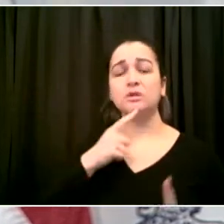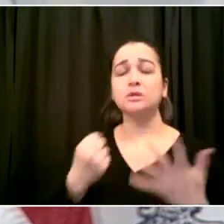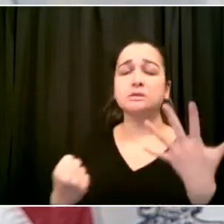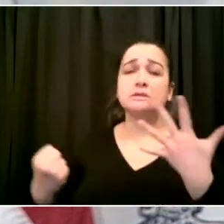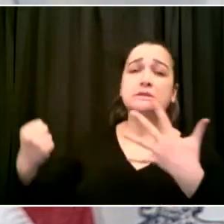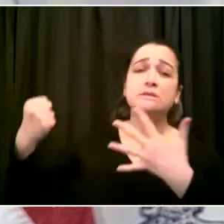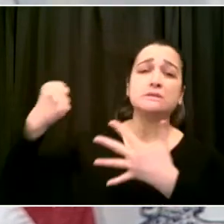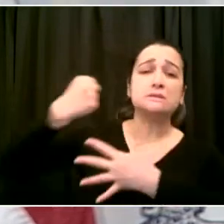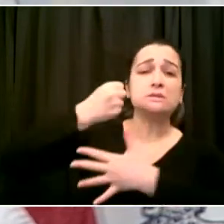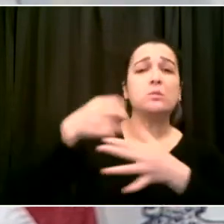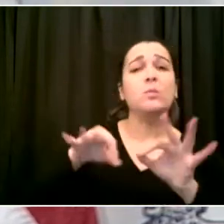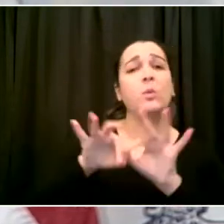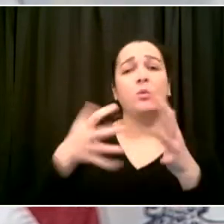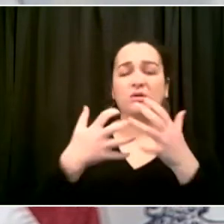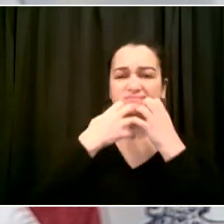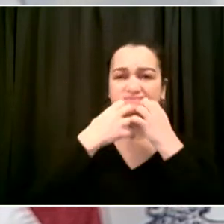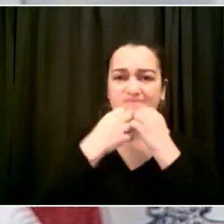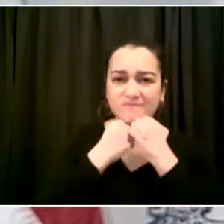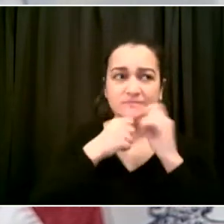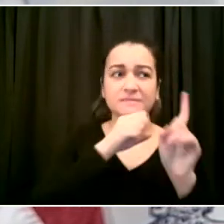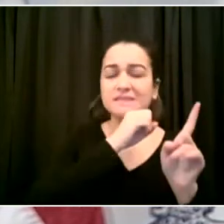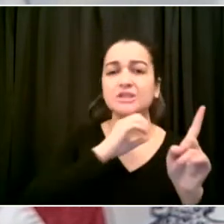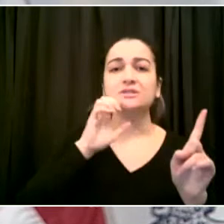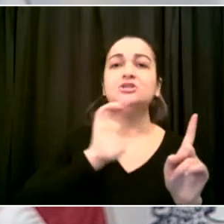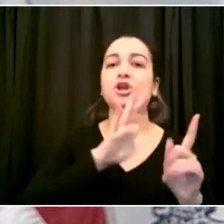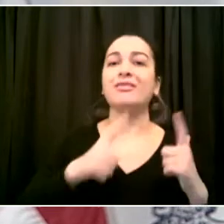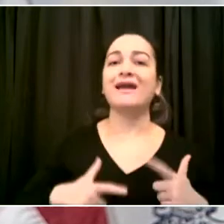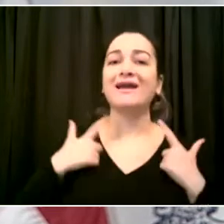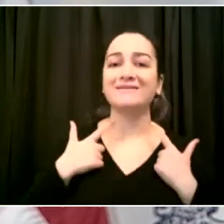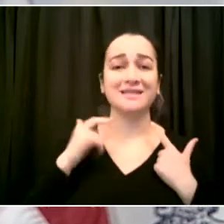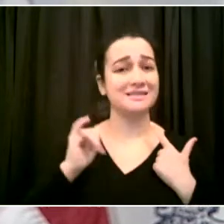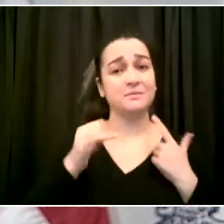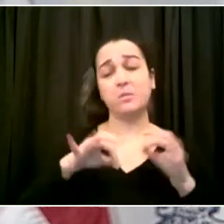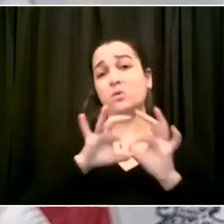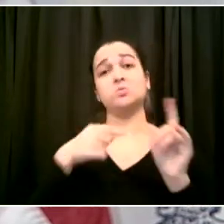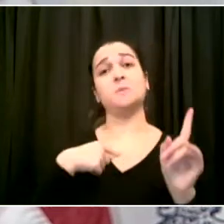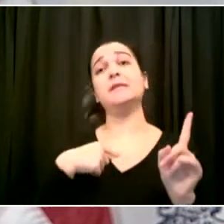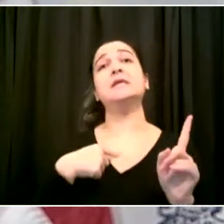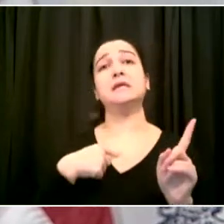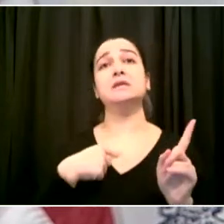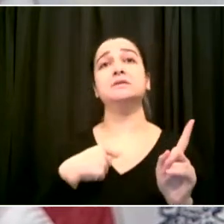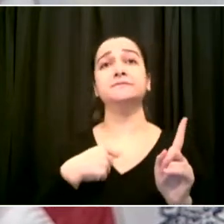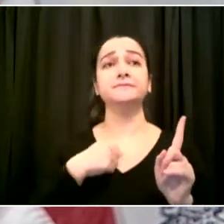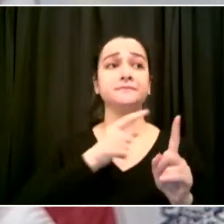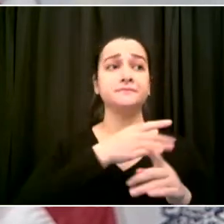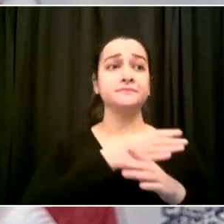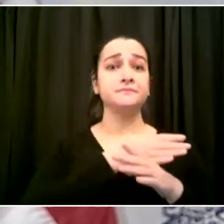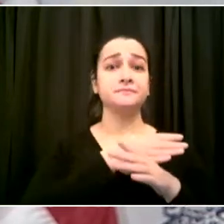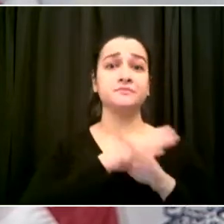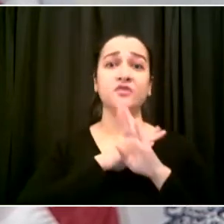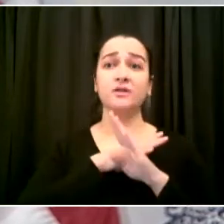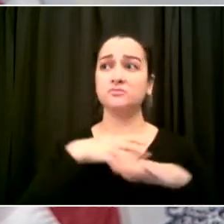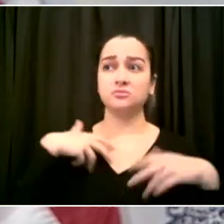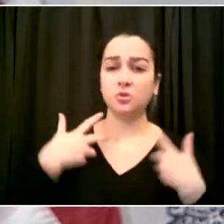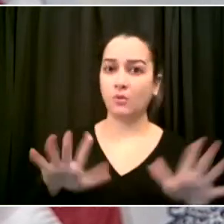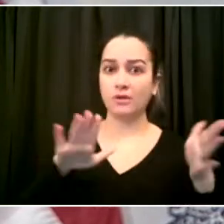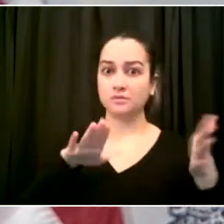AGAINST ANY POTENTIAL,